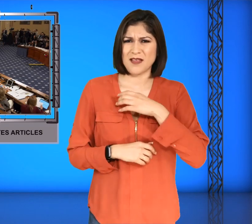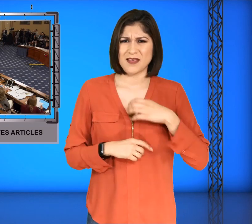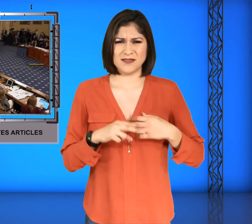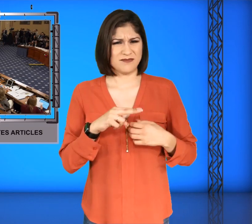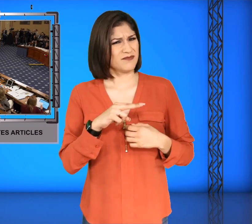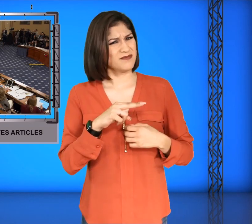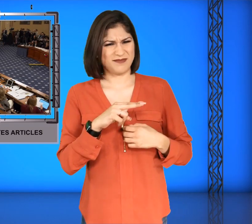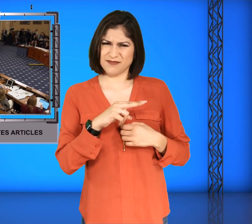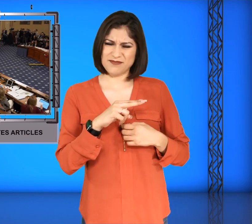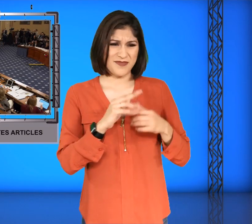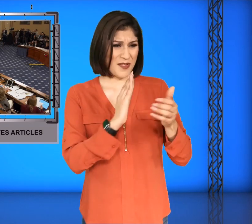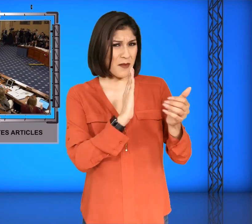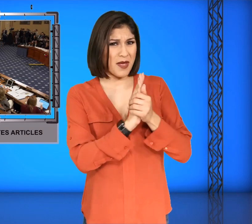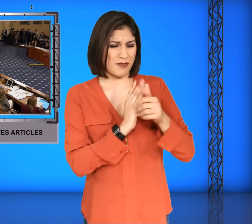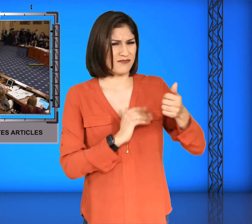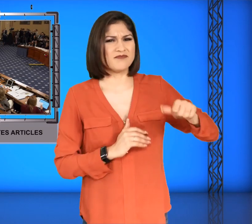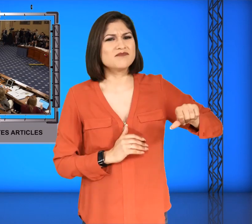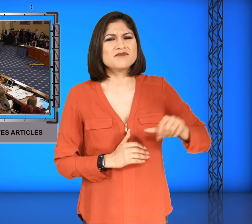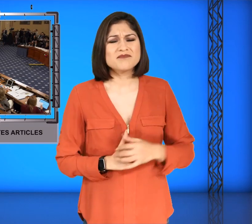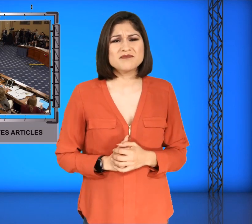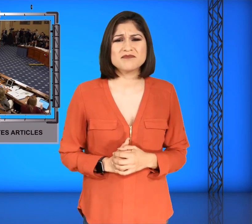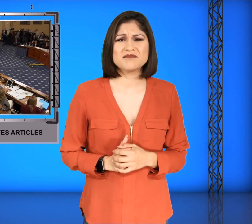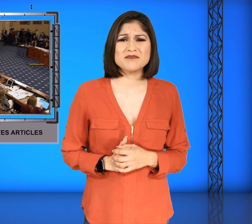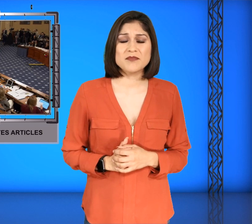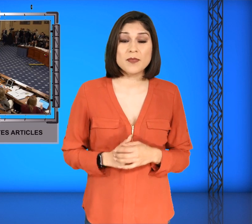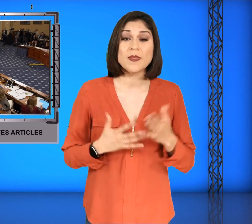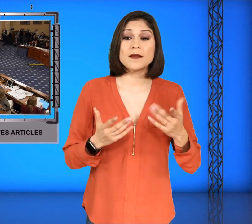The amendment was rejected by the committee.